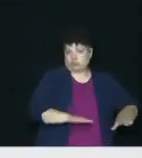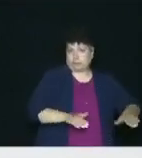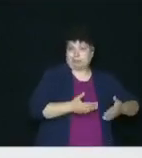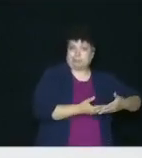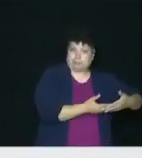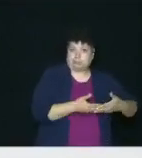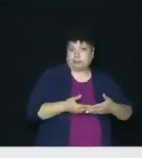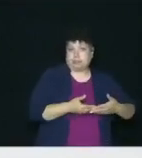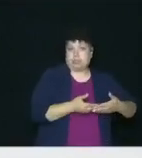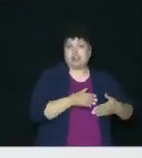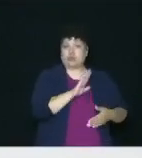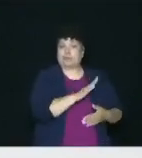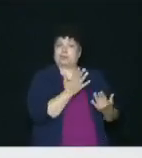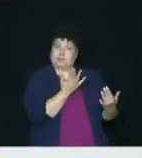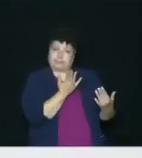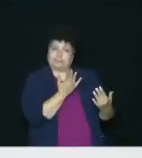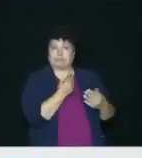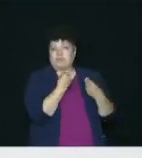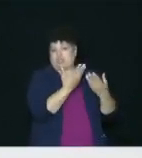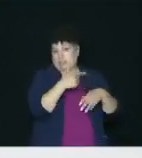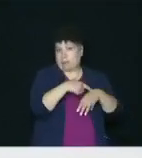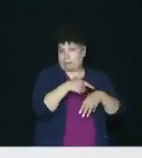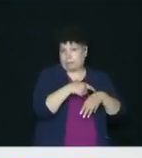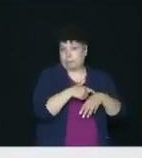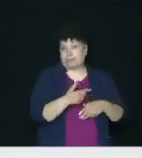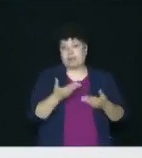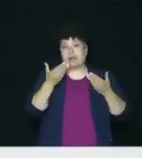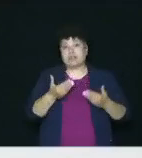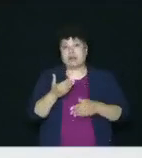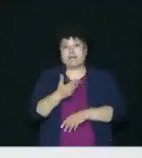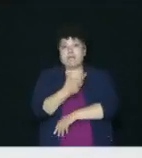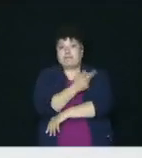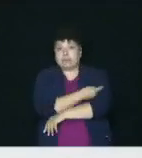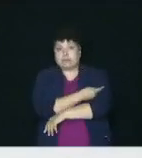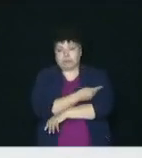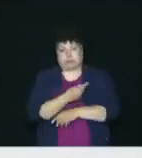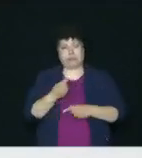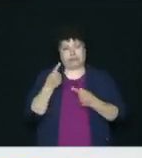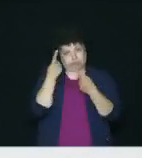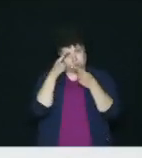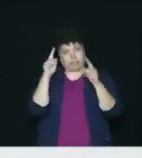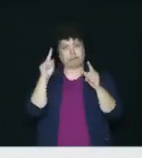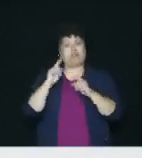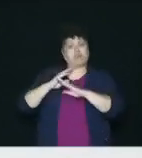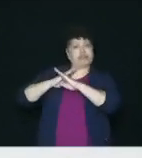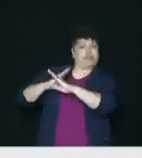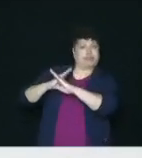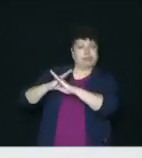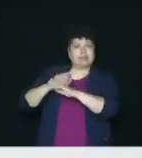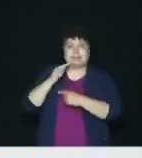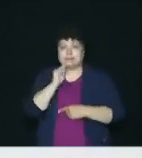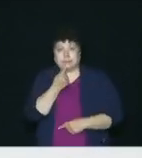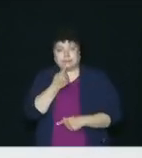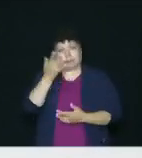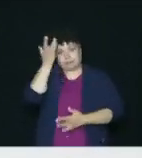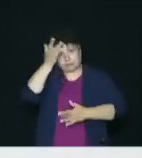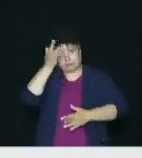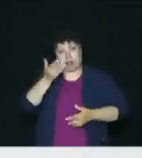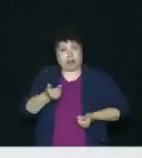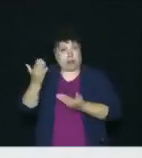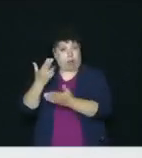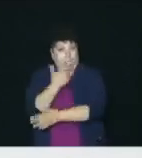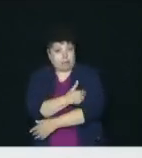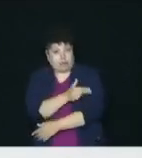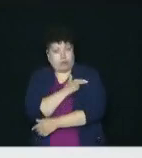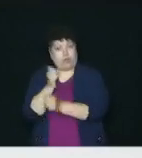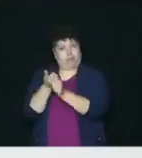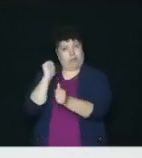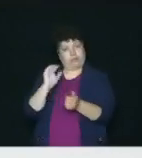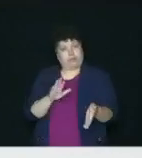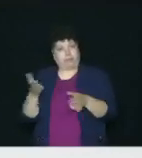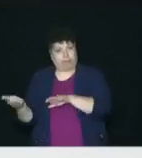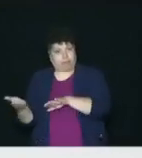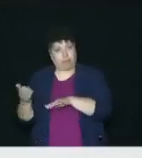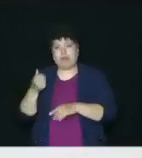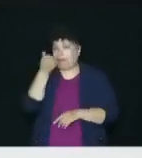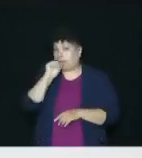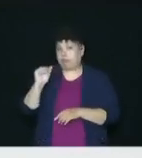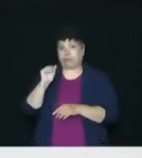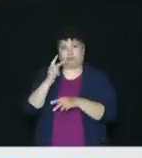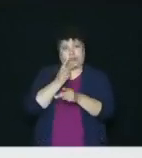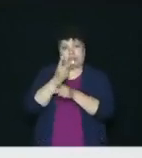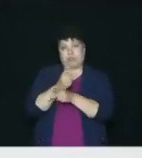ADULT ADOLESCENTS TO THREE.